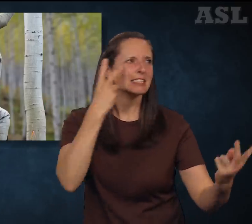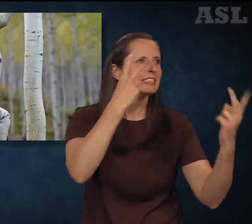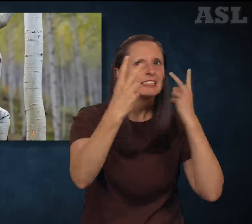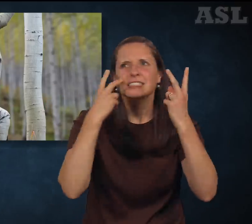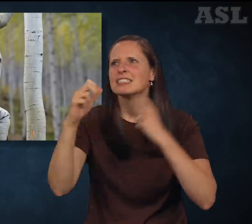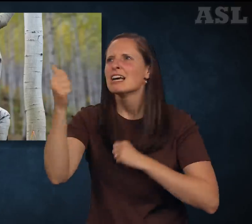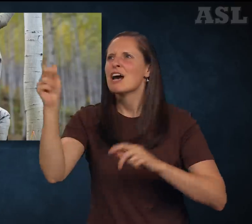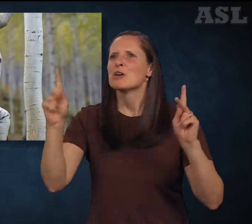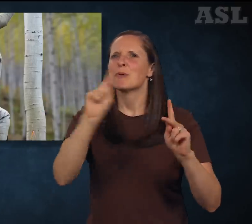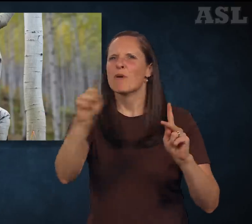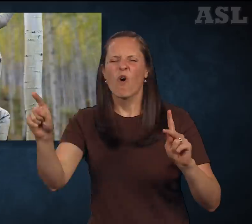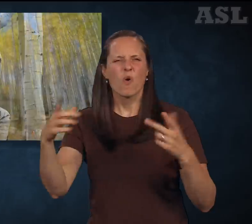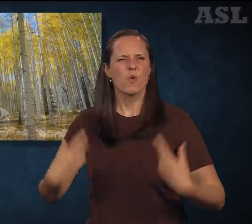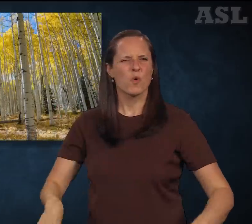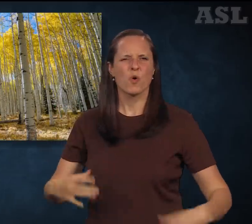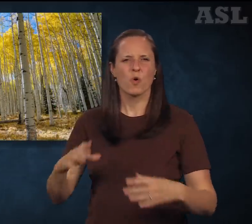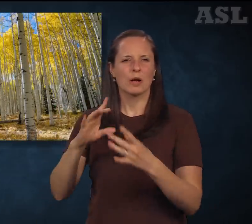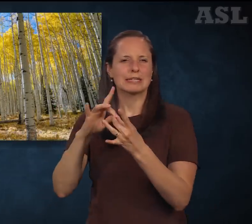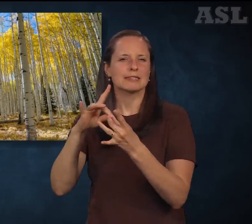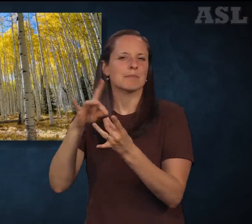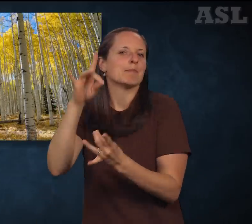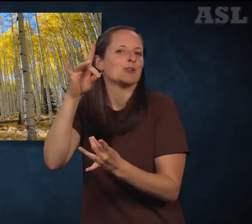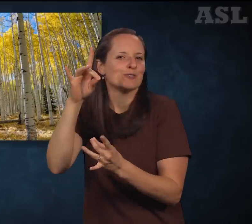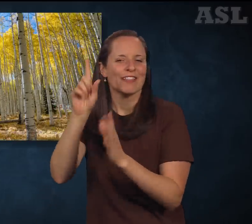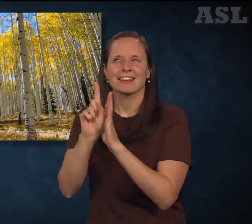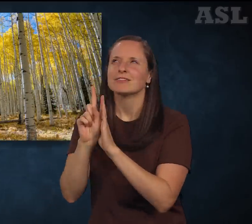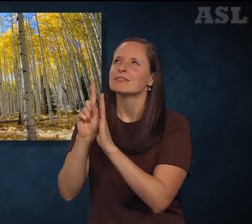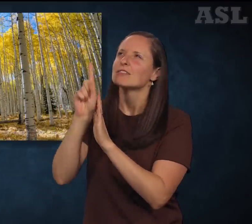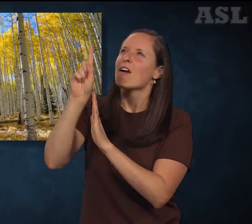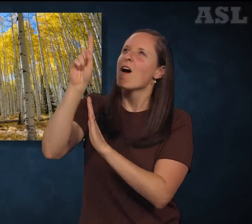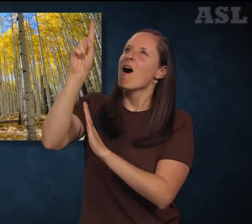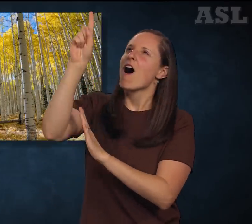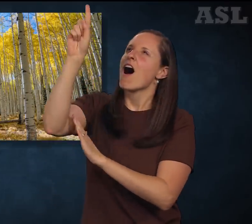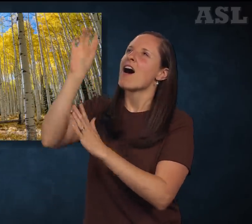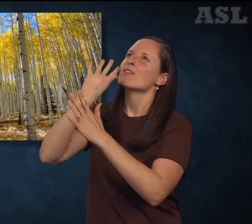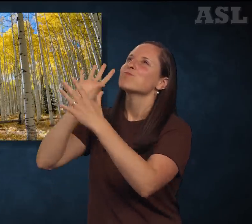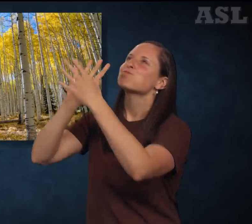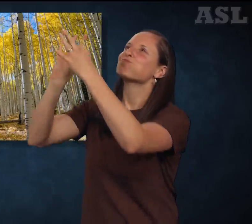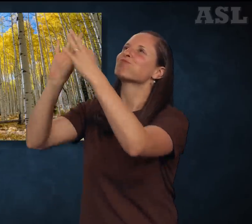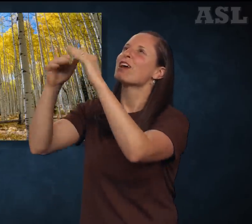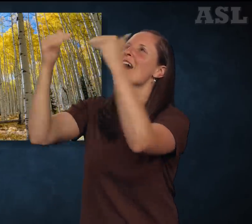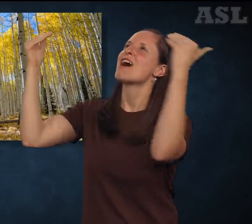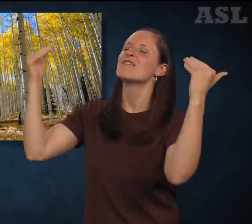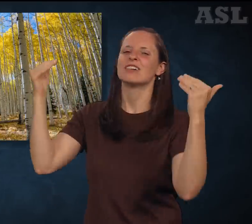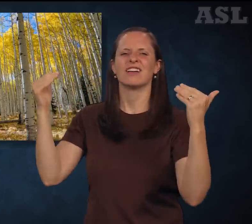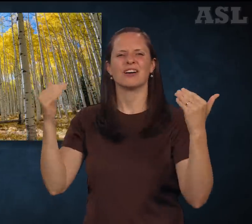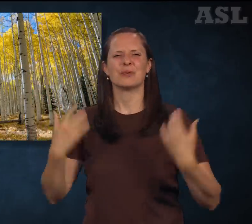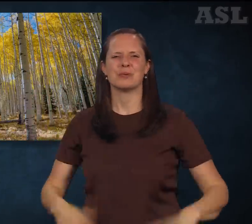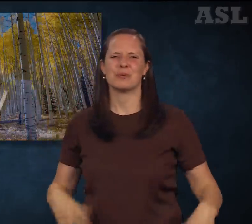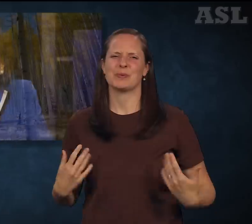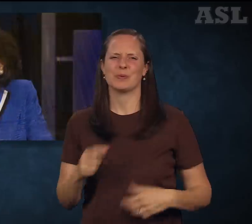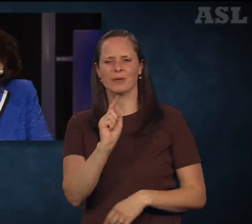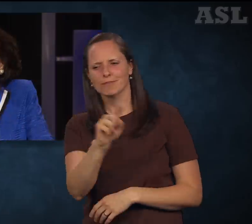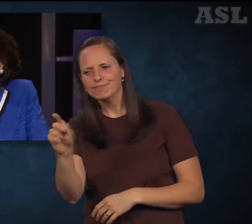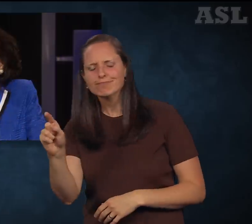YOU LOOK AROUND AND EVERYONE ELSE IS TALL AND STRAIGHT AND REACHING TO HEAVEN, SO TO SPEAK.